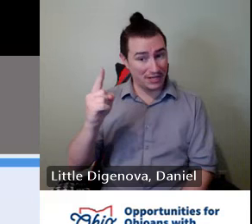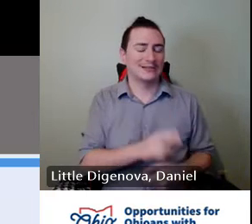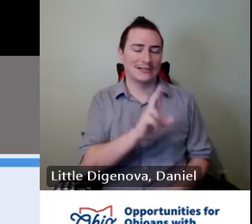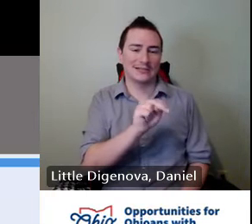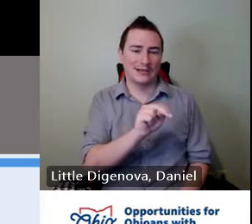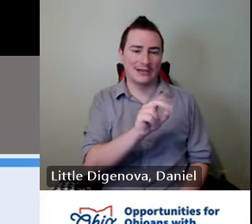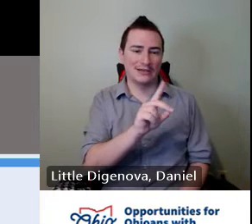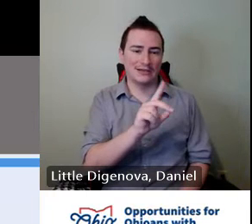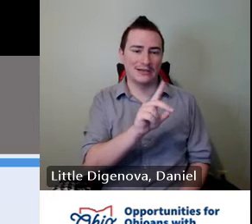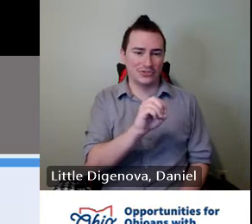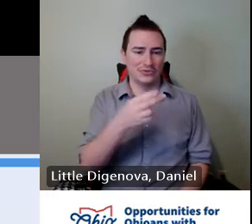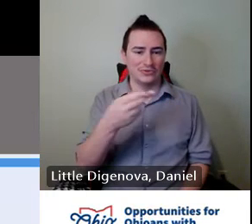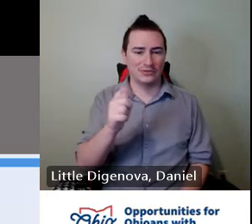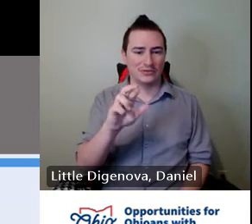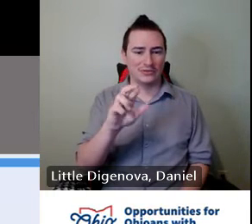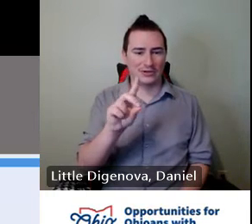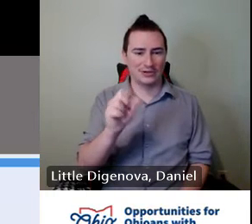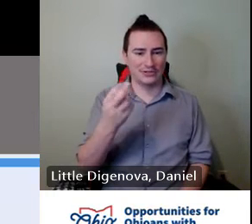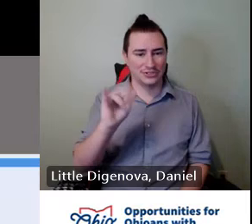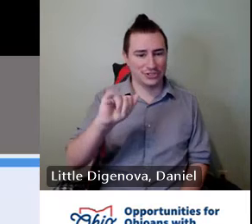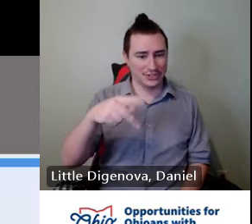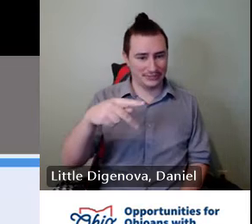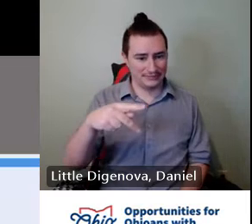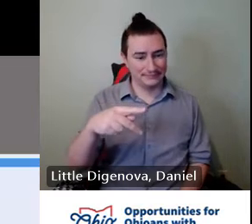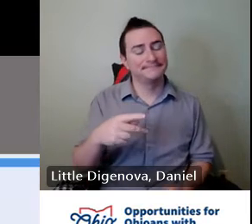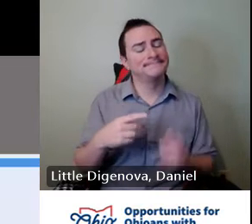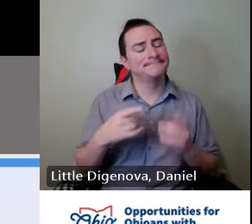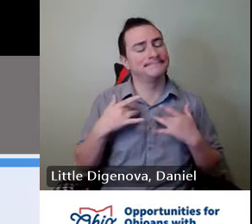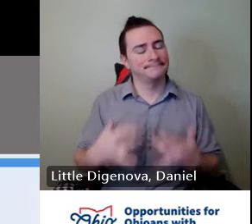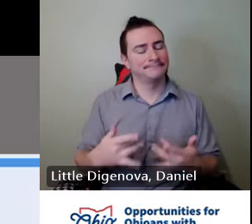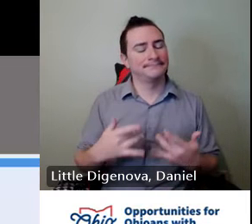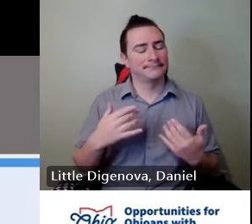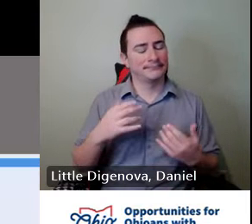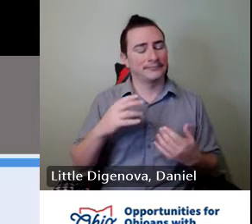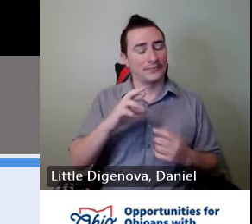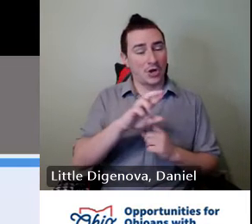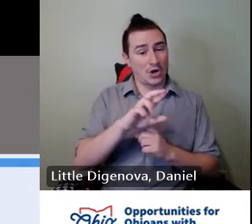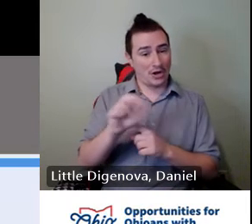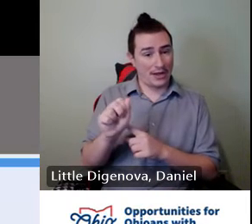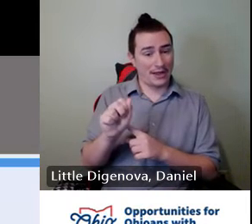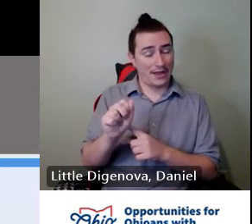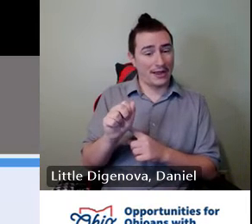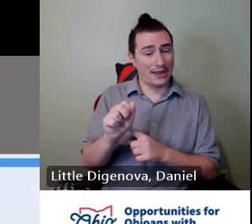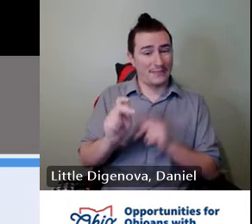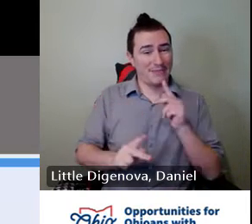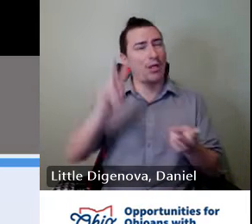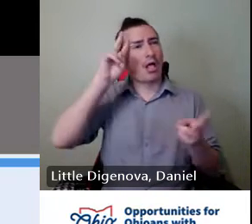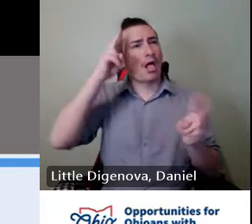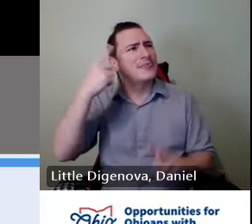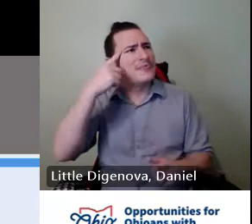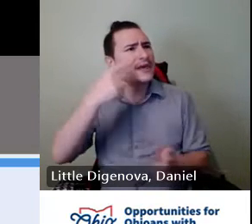there's a common misconception that accommodations are costly, or difficult to implement. Which leads to the next question for